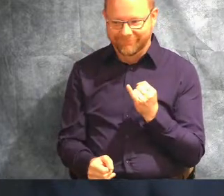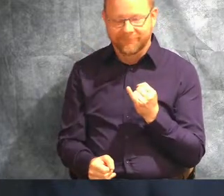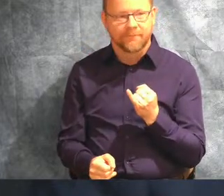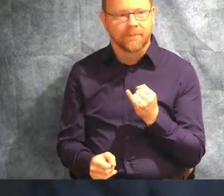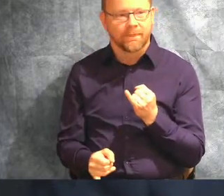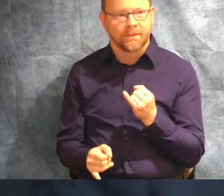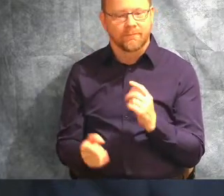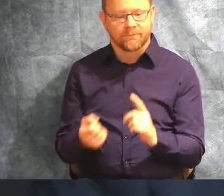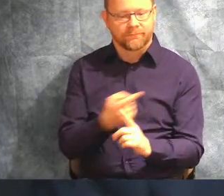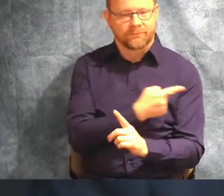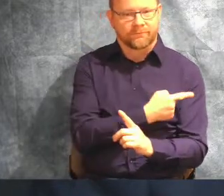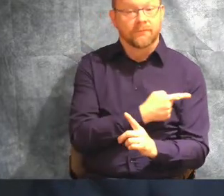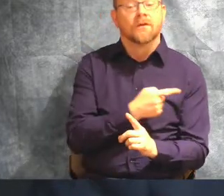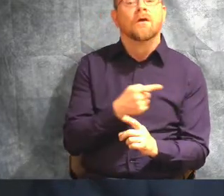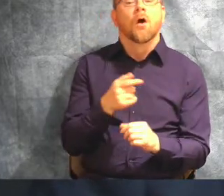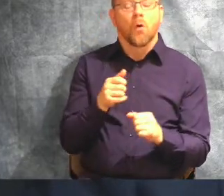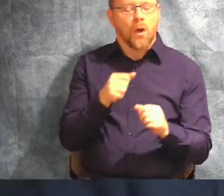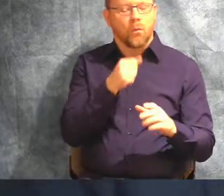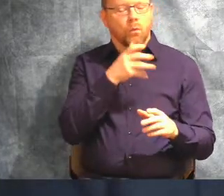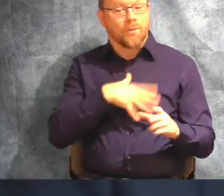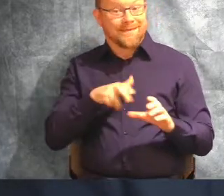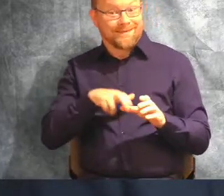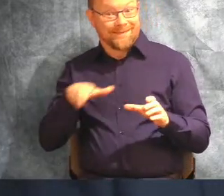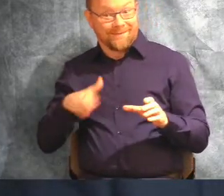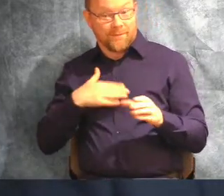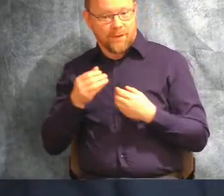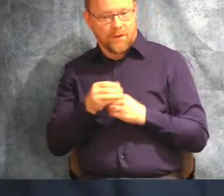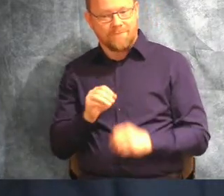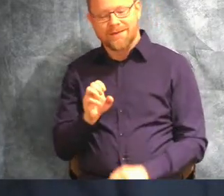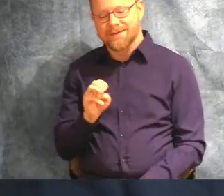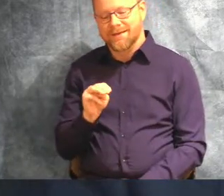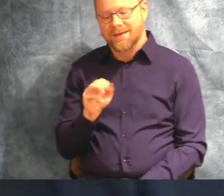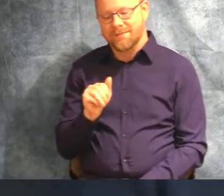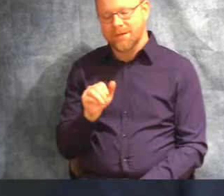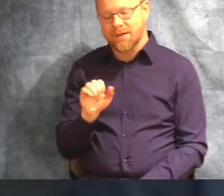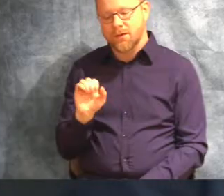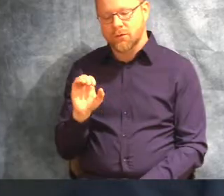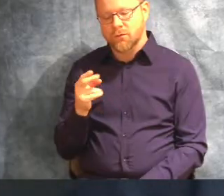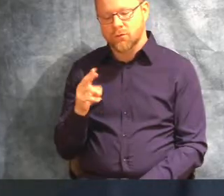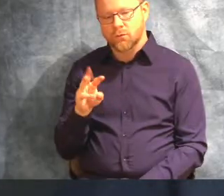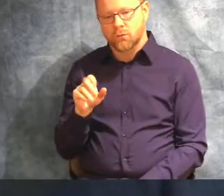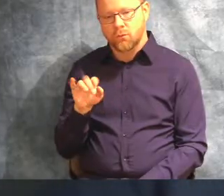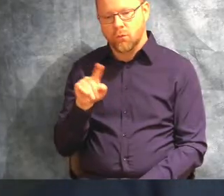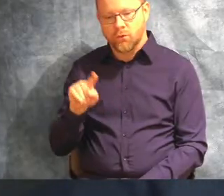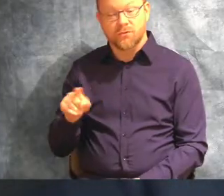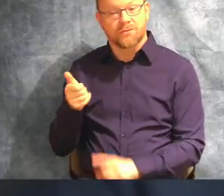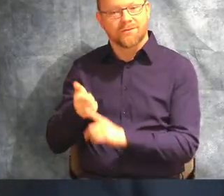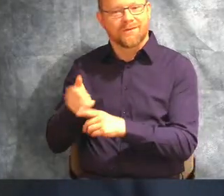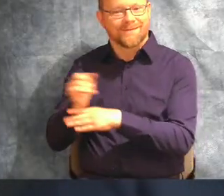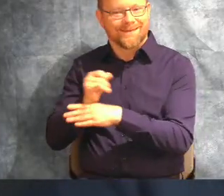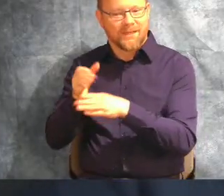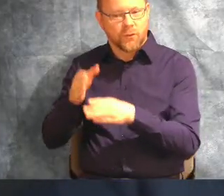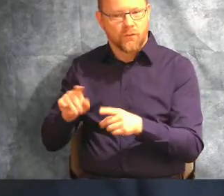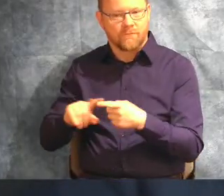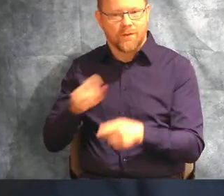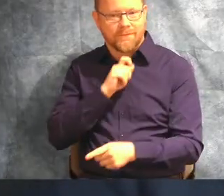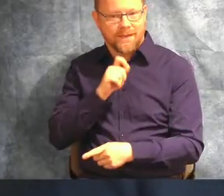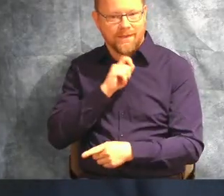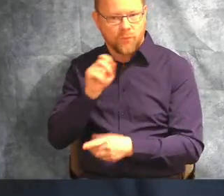my office. Emma Schwarz is leaving. This is her last day. She is an intern from Xavier University.